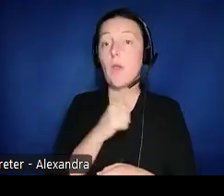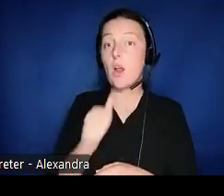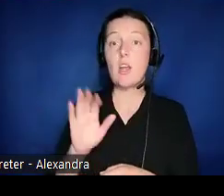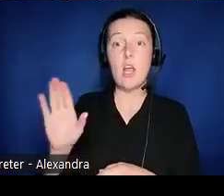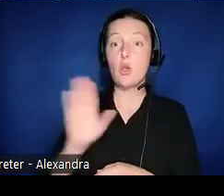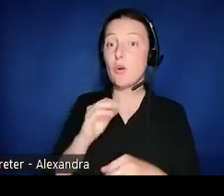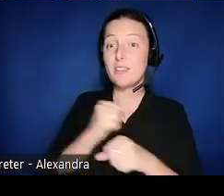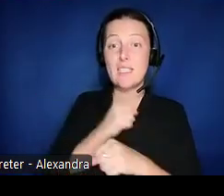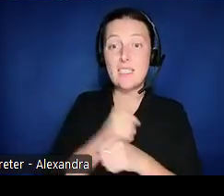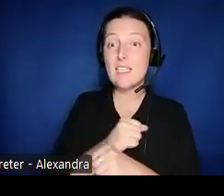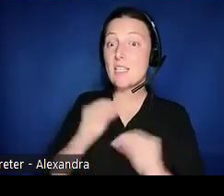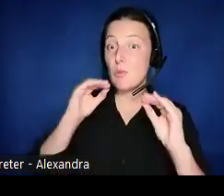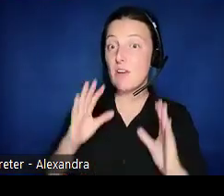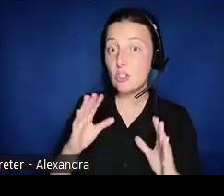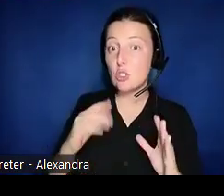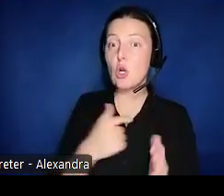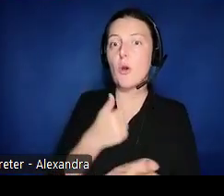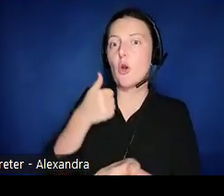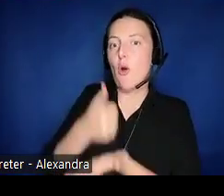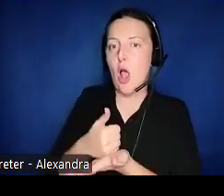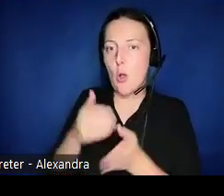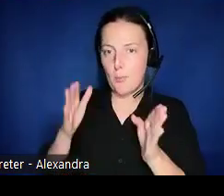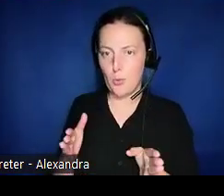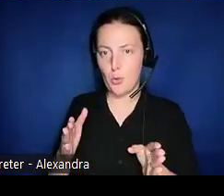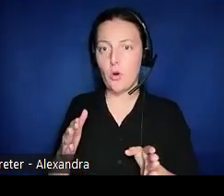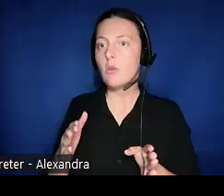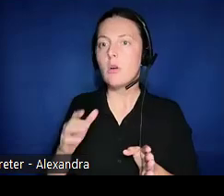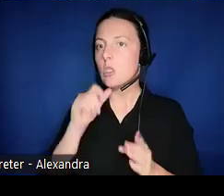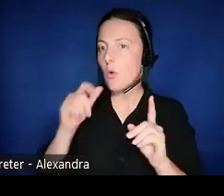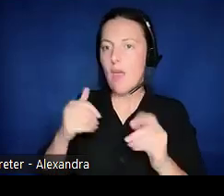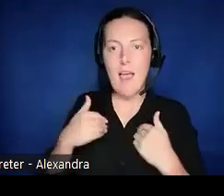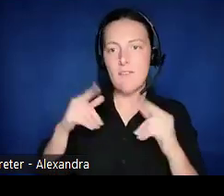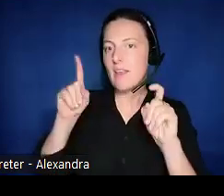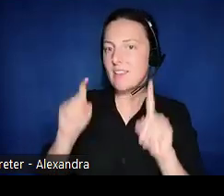helpers. There's not an exam you're not going to get graded. Uh we are here to help not evaluate.